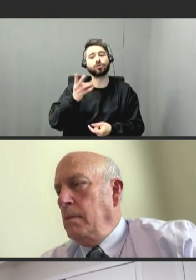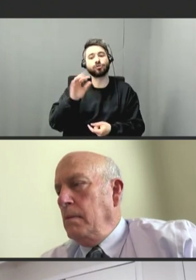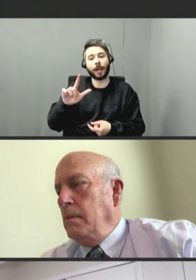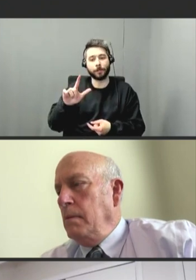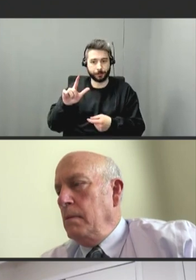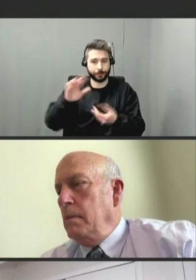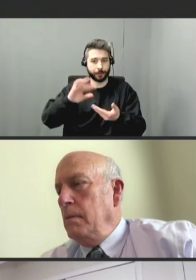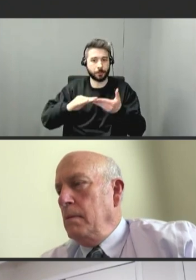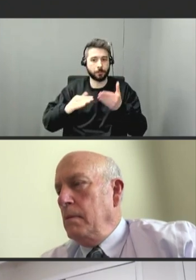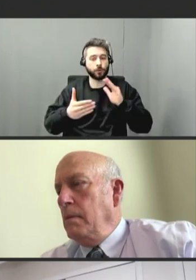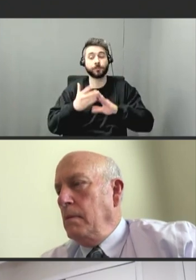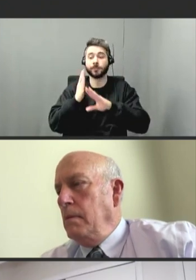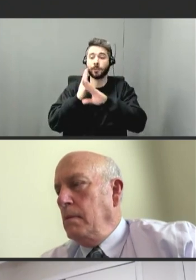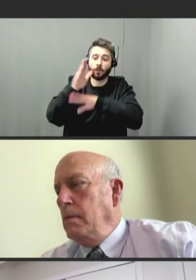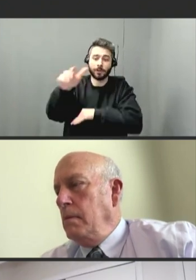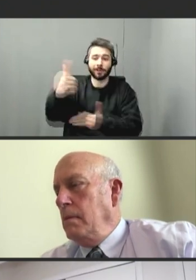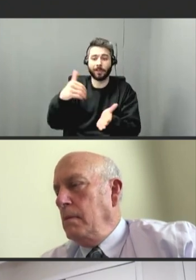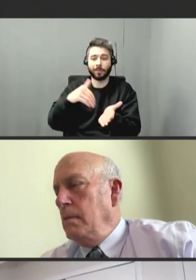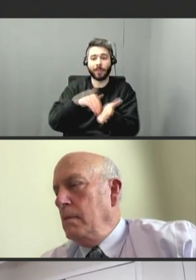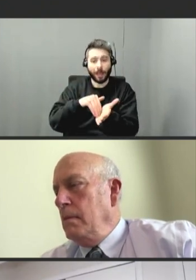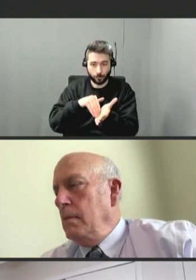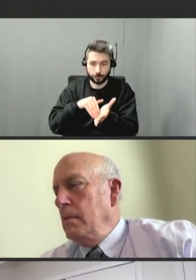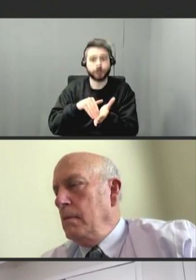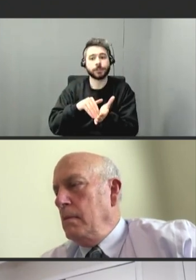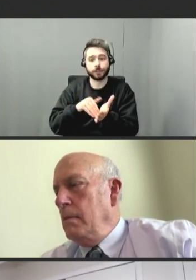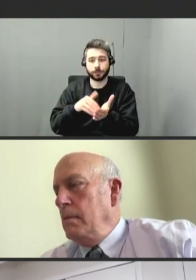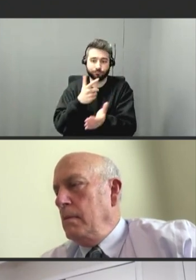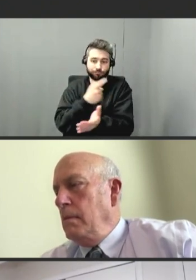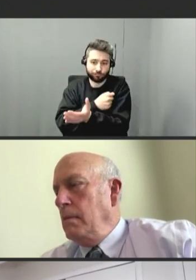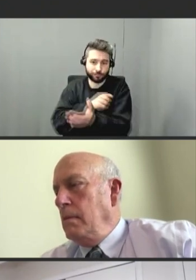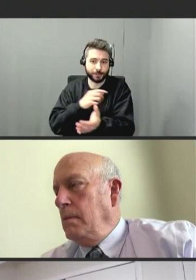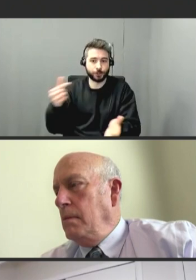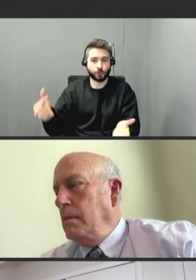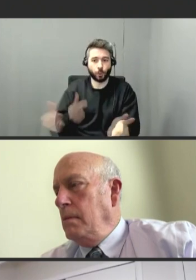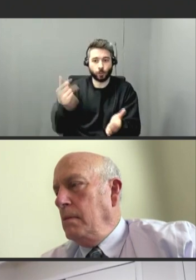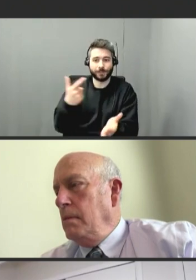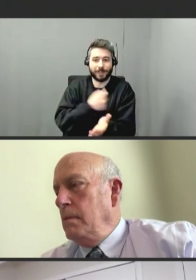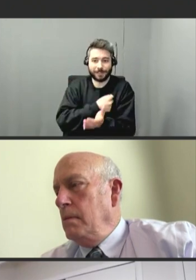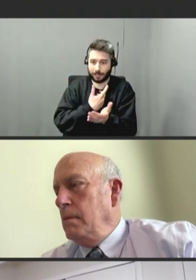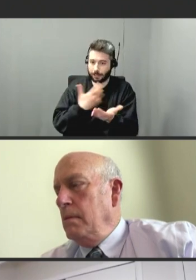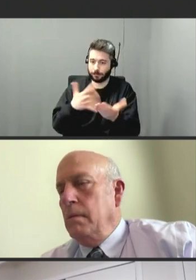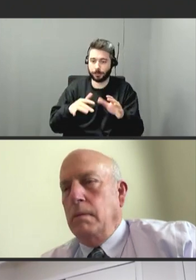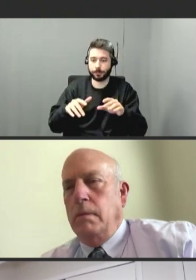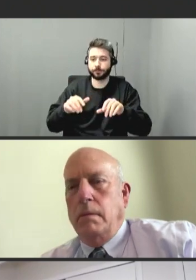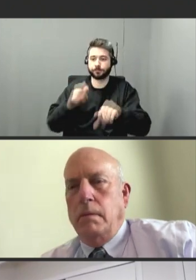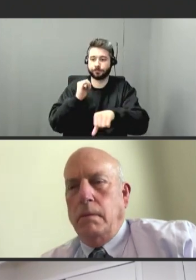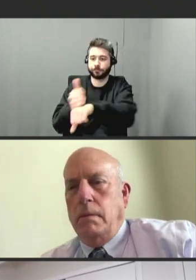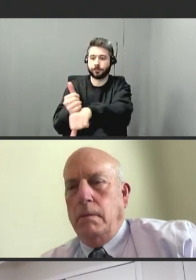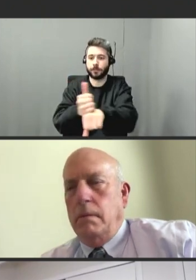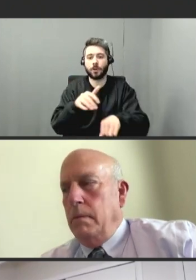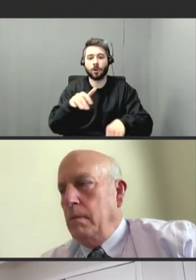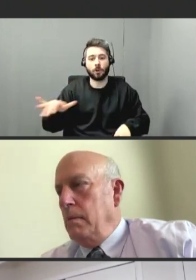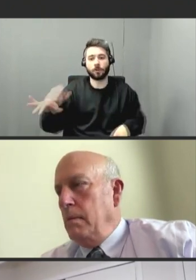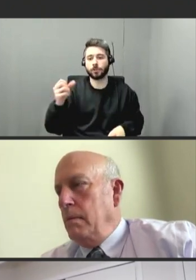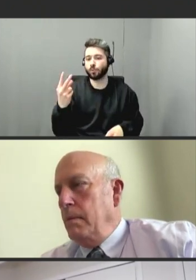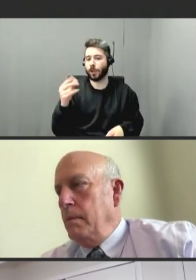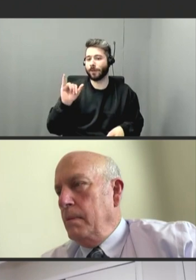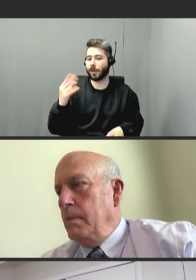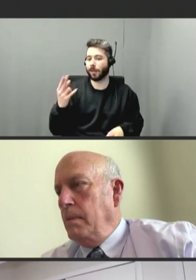Over 10,000 doses of JYNNEOS vaccine have been prepositioned across the 12 IHS areas.